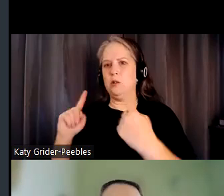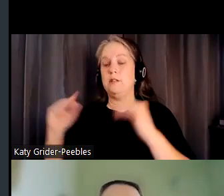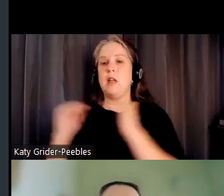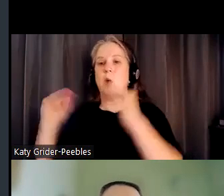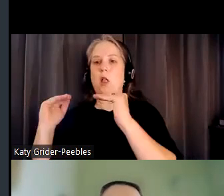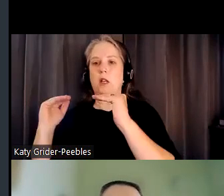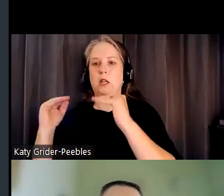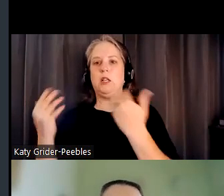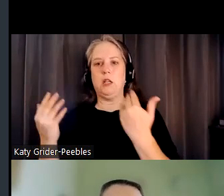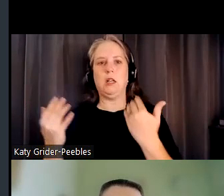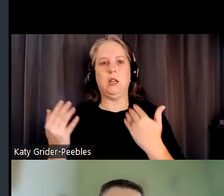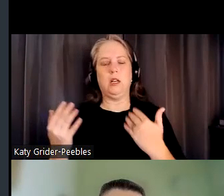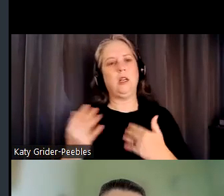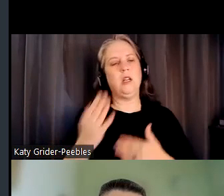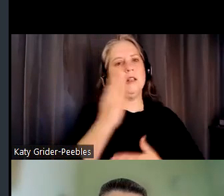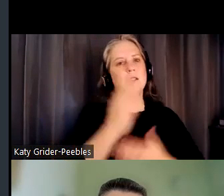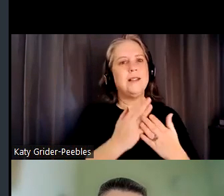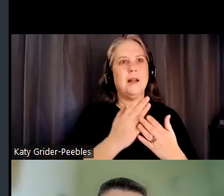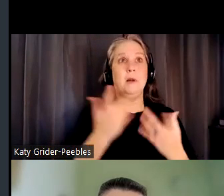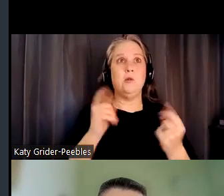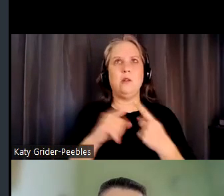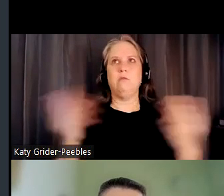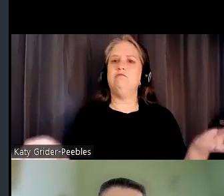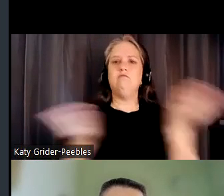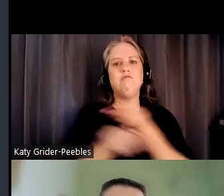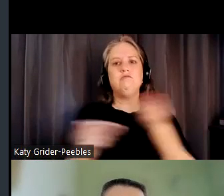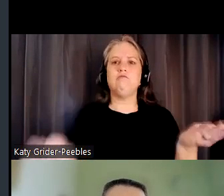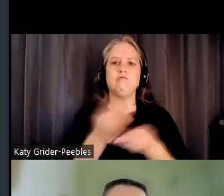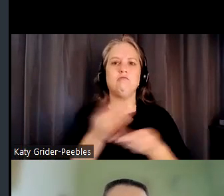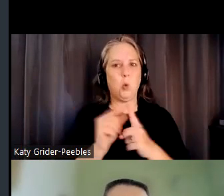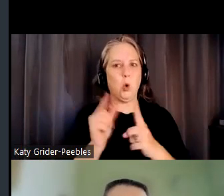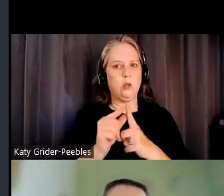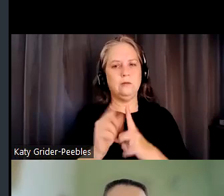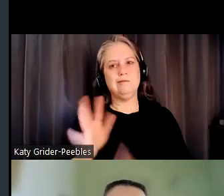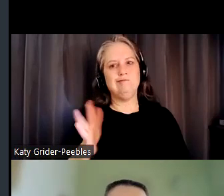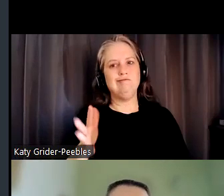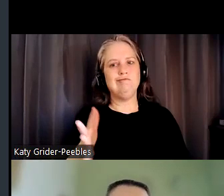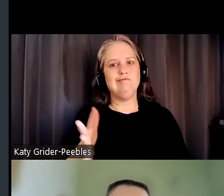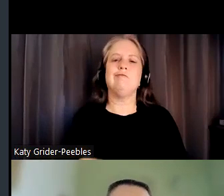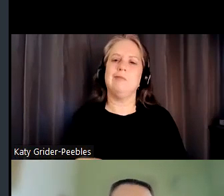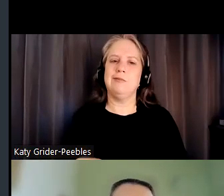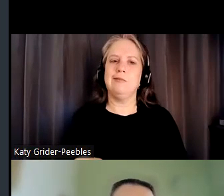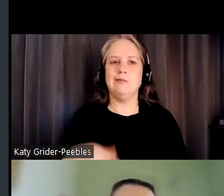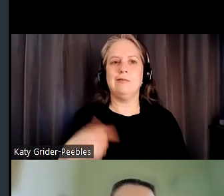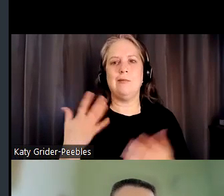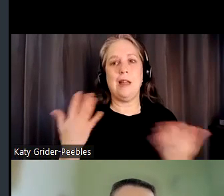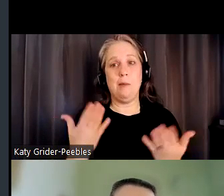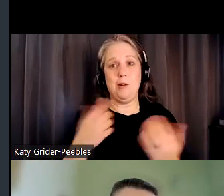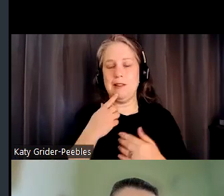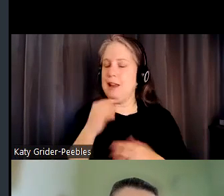try to use these words interchangeably. I'm here today to tell you these are not the same thing.